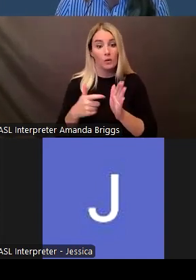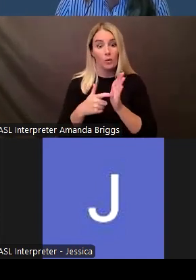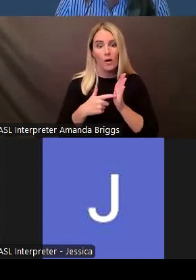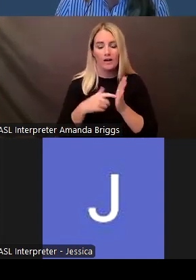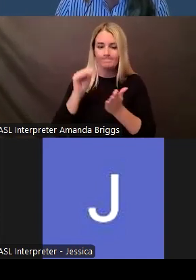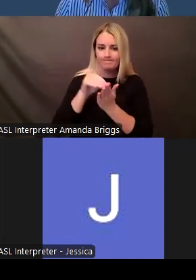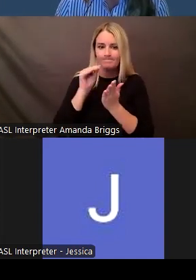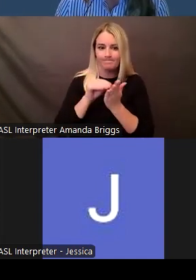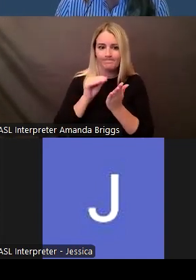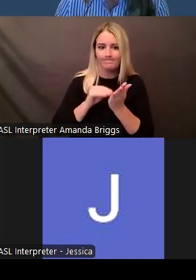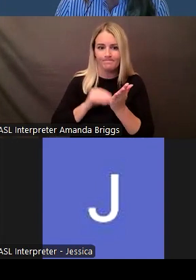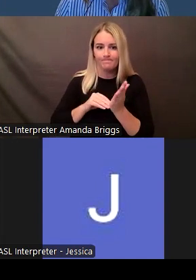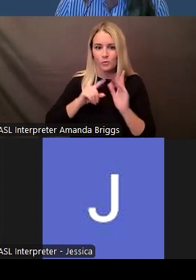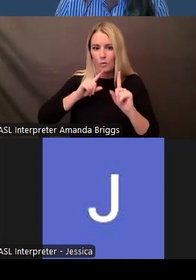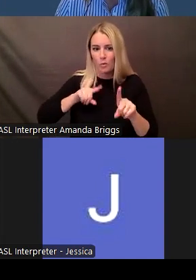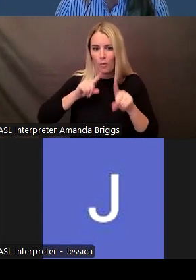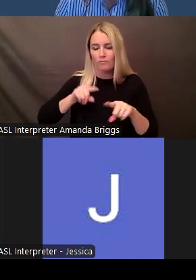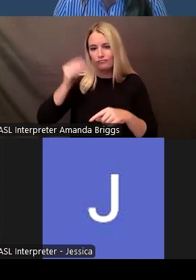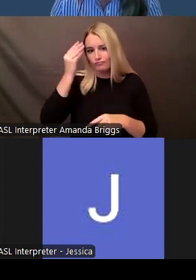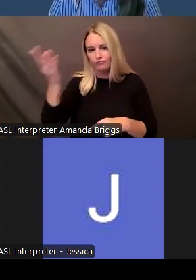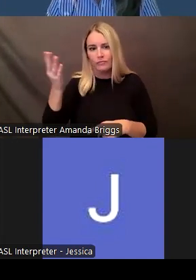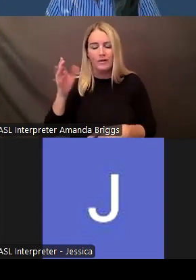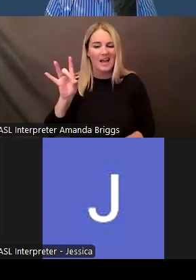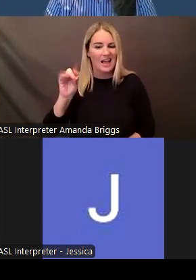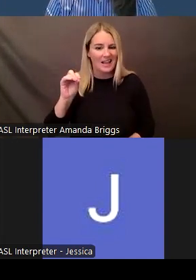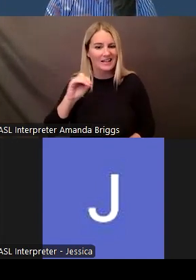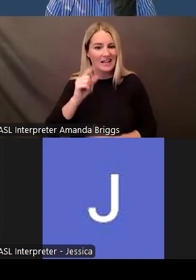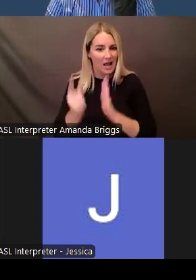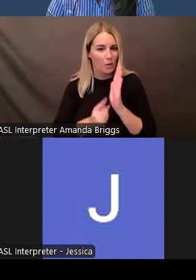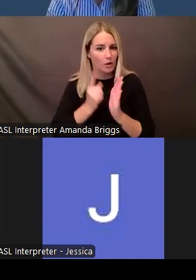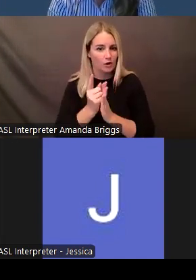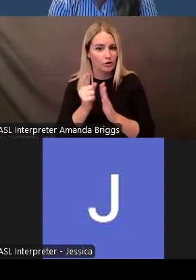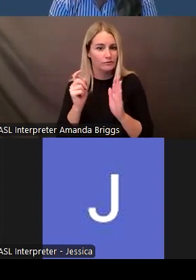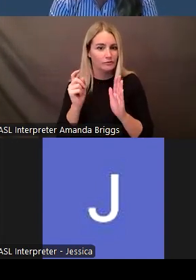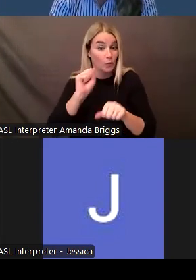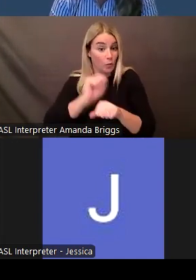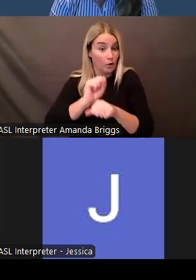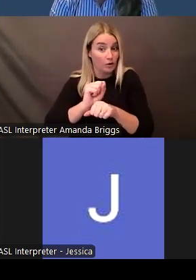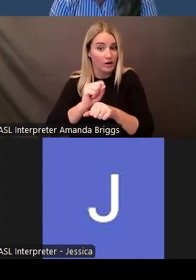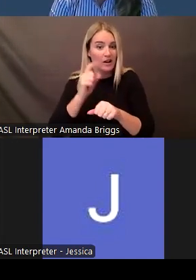that's 80 hours of work to continue eligibility for Medicaid.